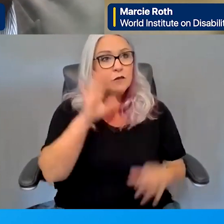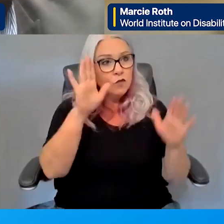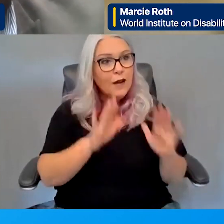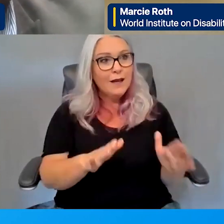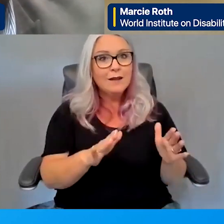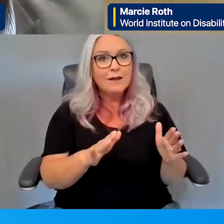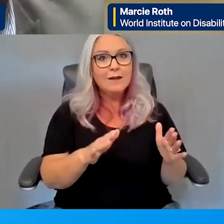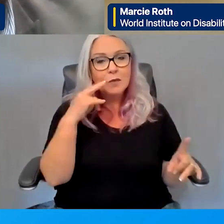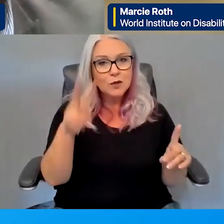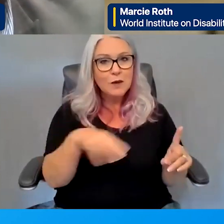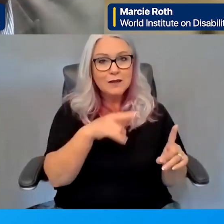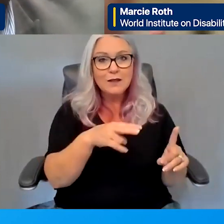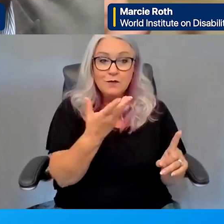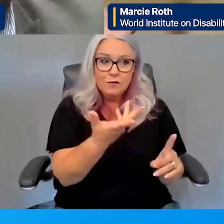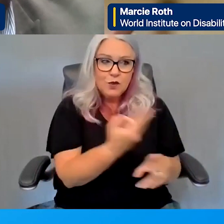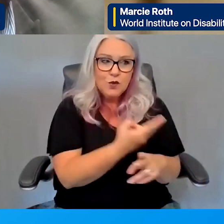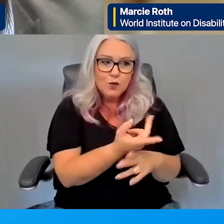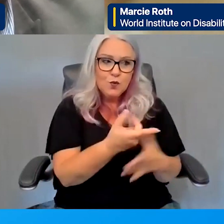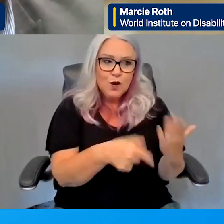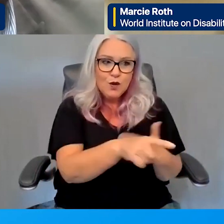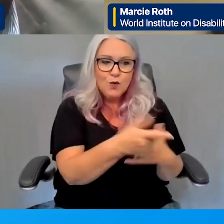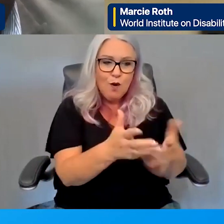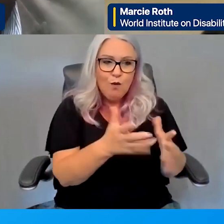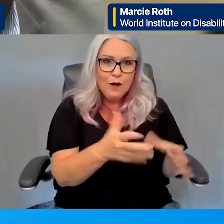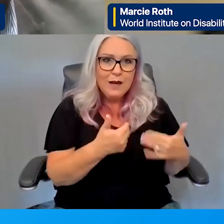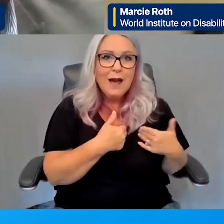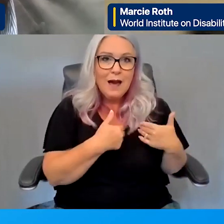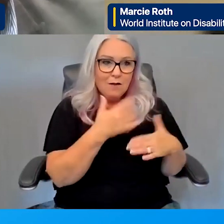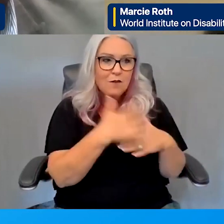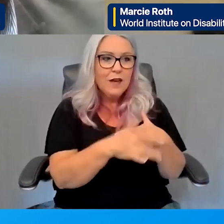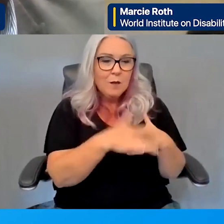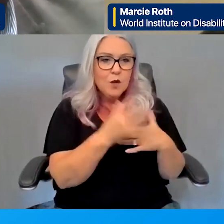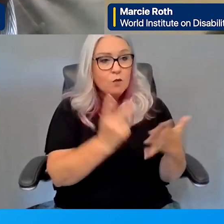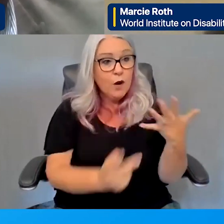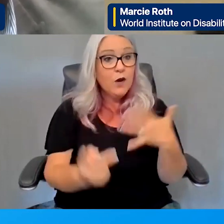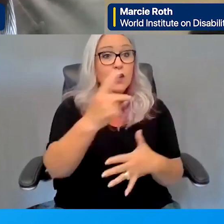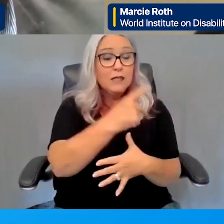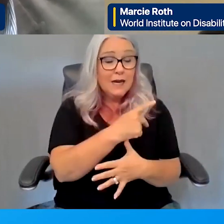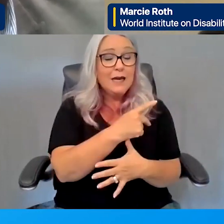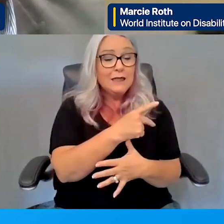books and use the funding that is available and prioritize the needs of those who are on the front line of disaster impacts.